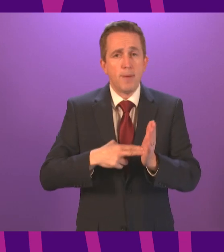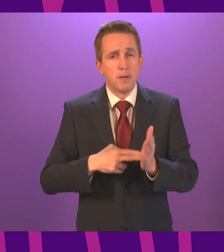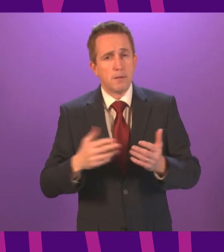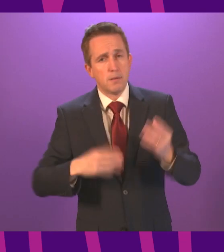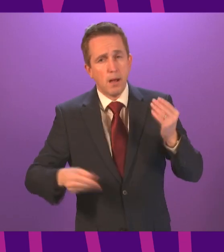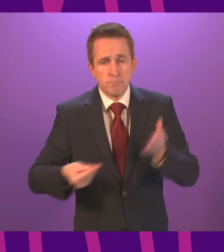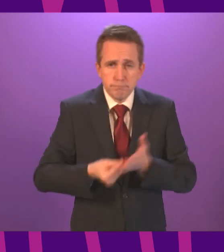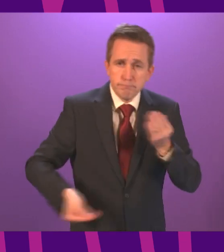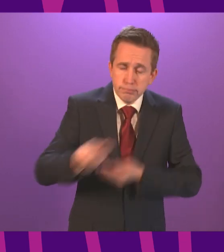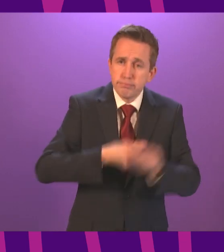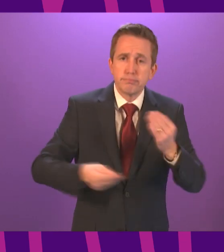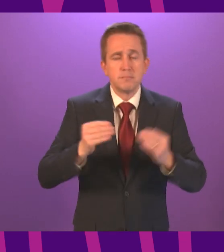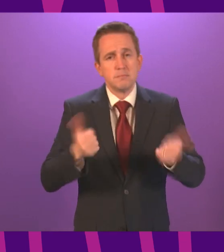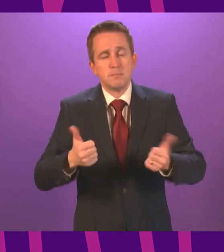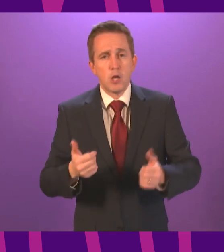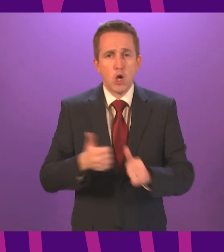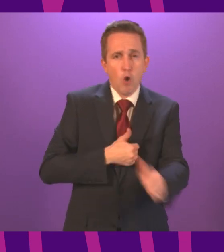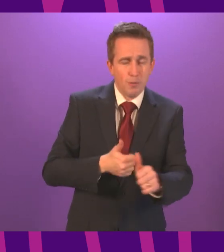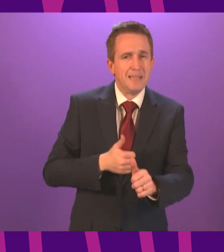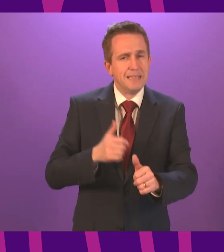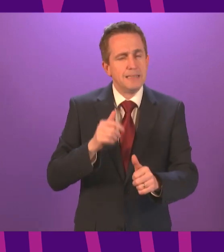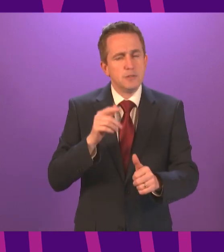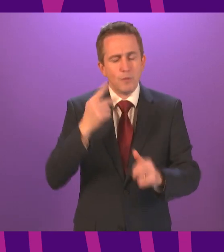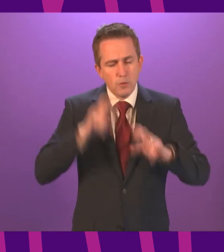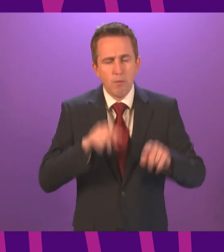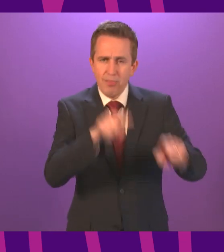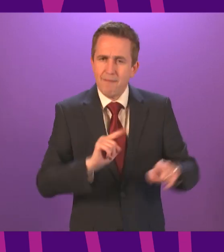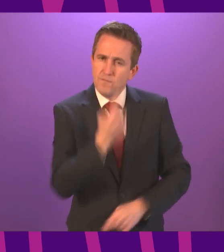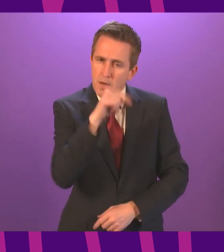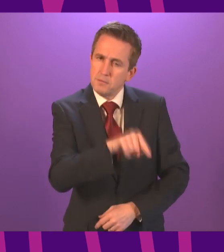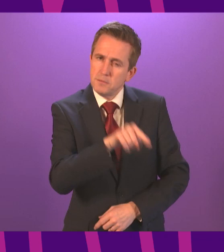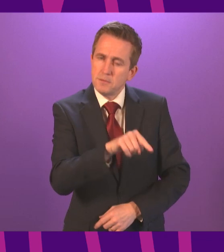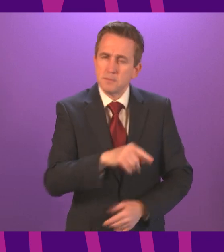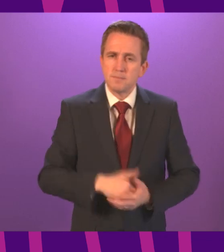and strategically. Now that some more details on the UK Government’s proposals are available,